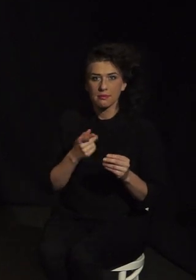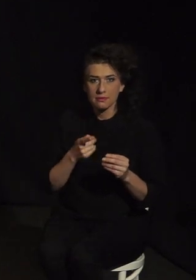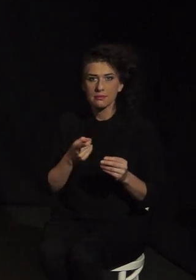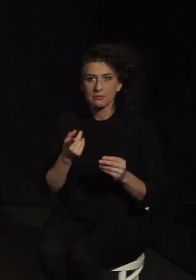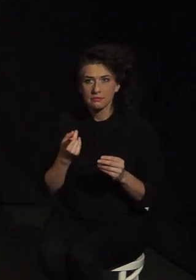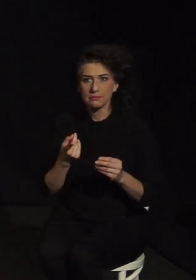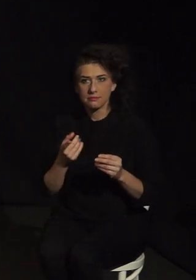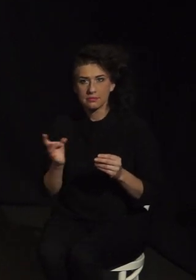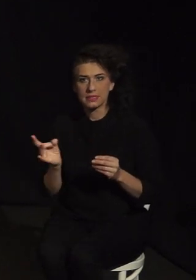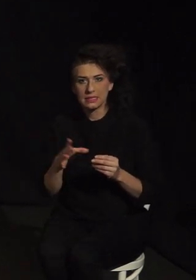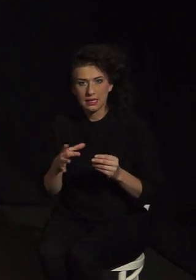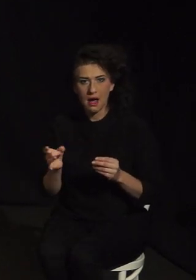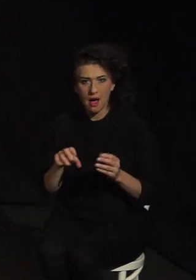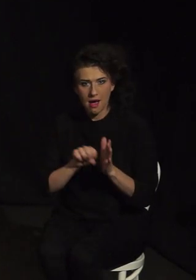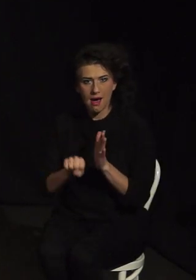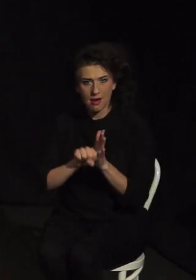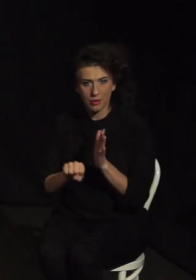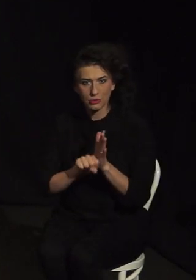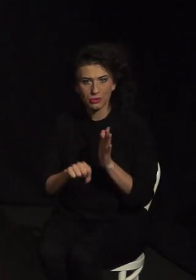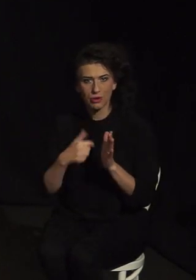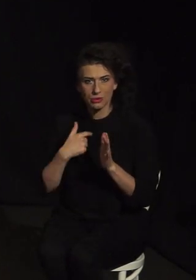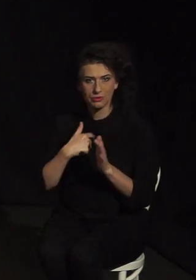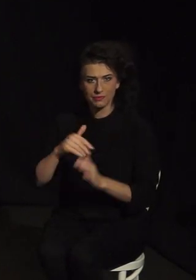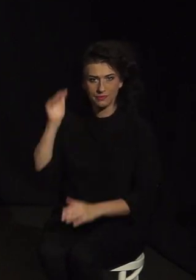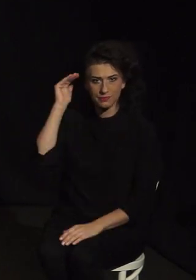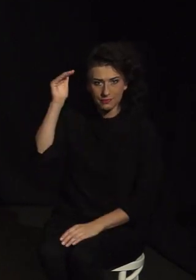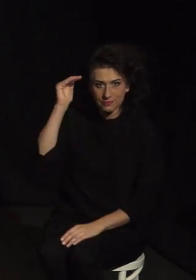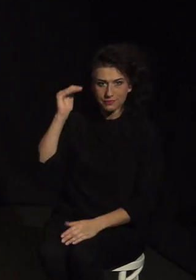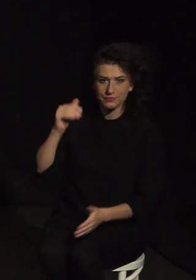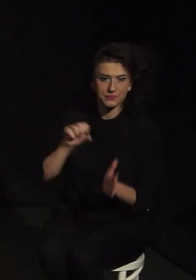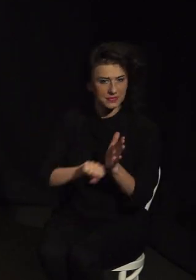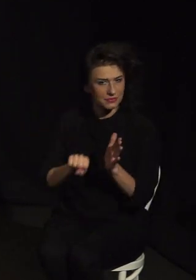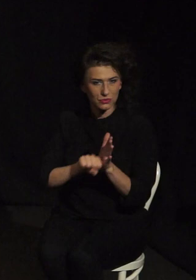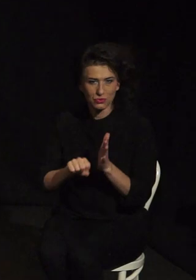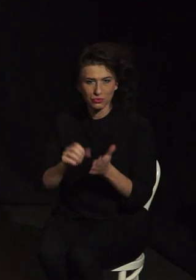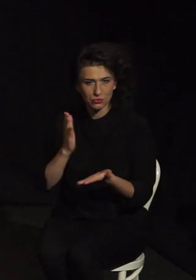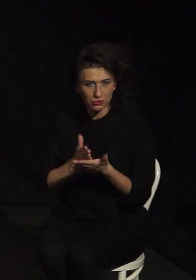Being a mature actress who has many roles to her credit,